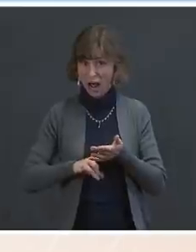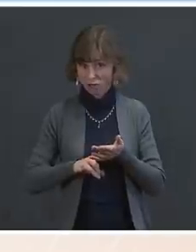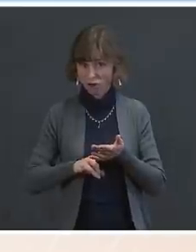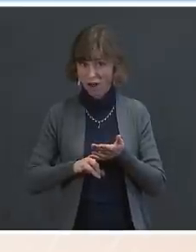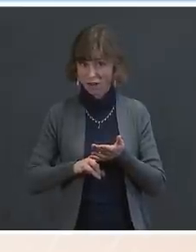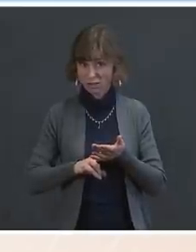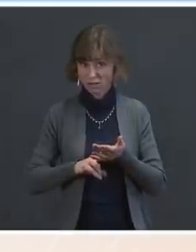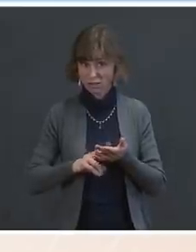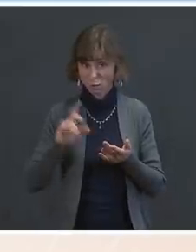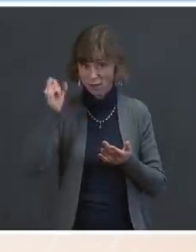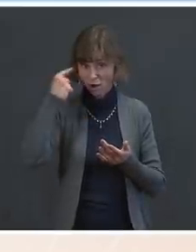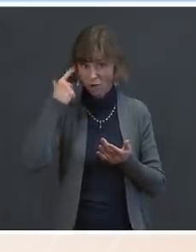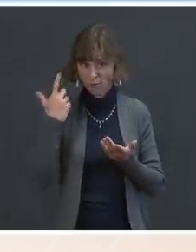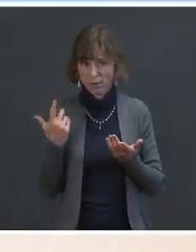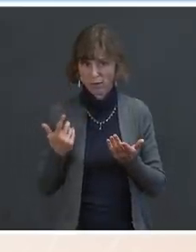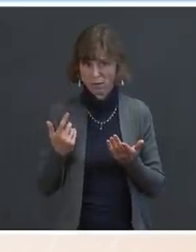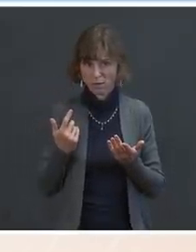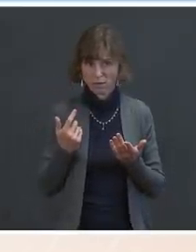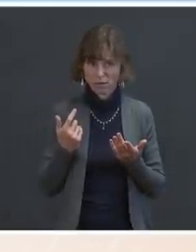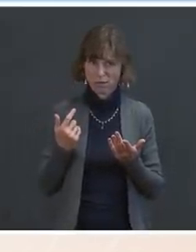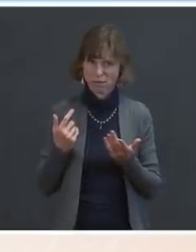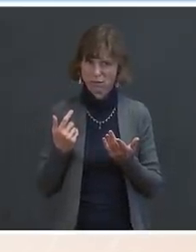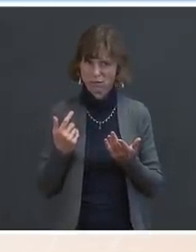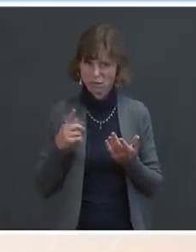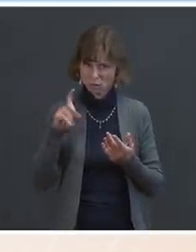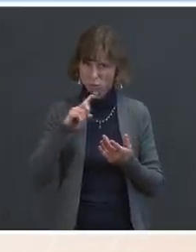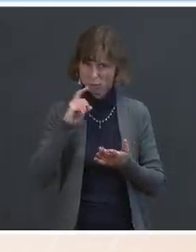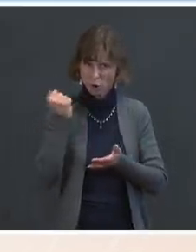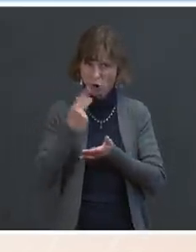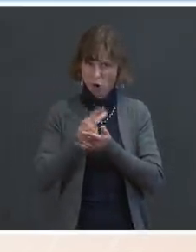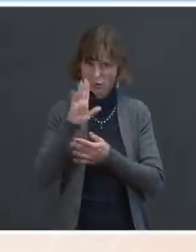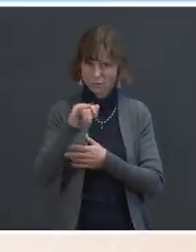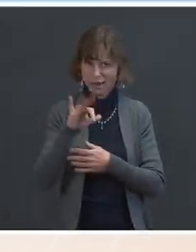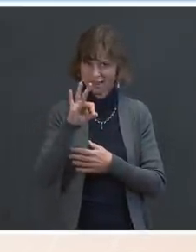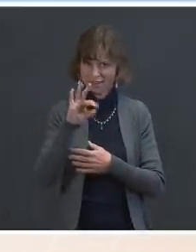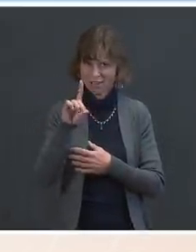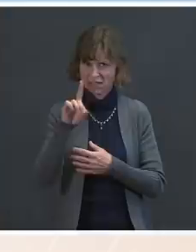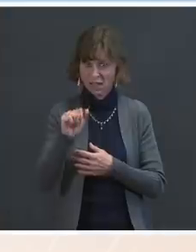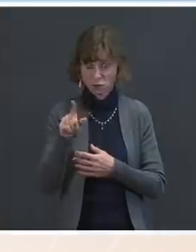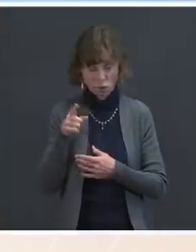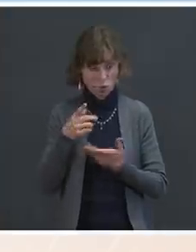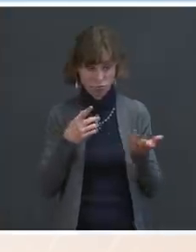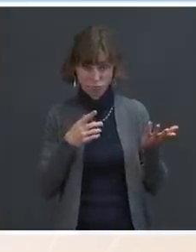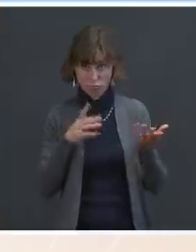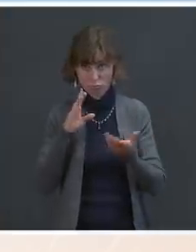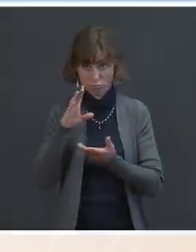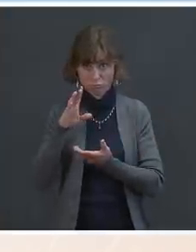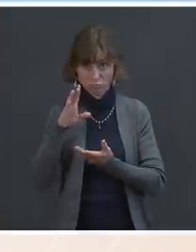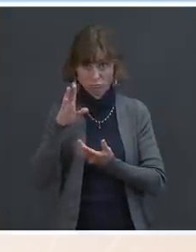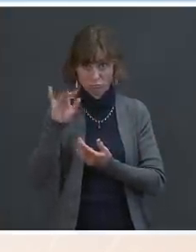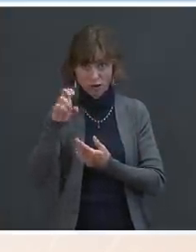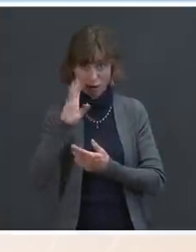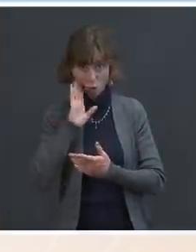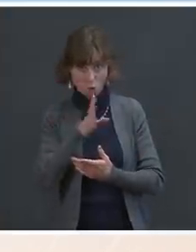when it was authorized by the FDA. So is he going to confront the Johnson & Johnson executives he's meeting with today